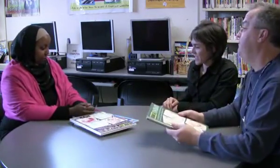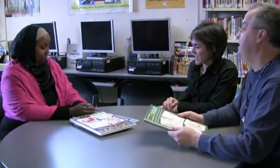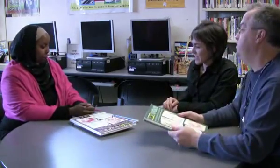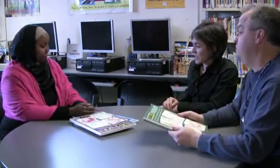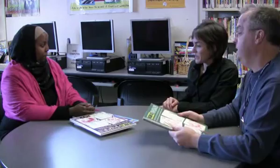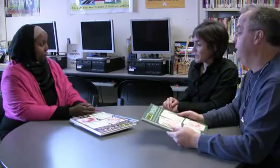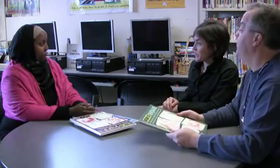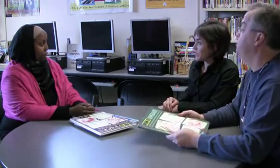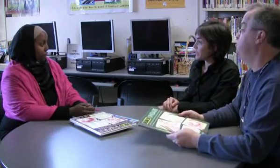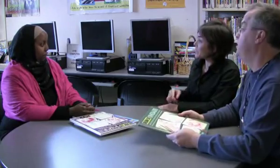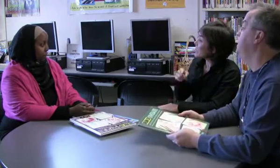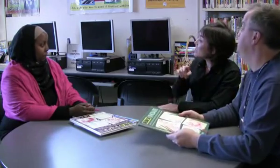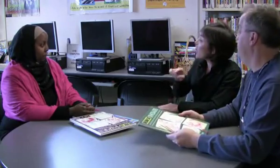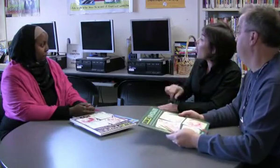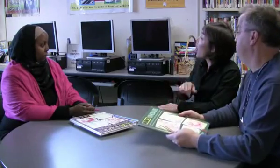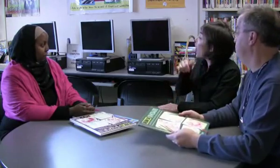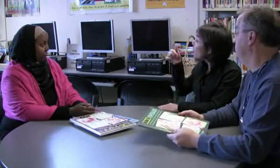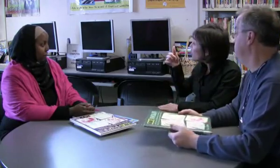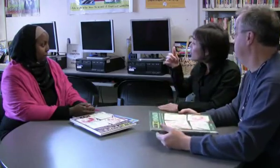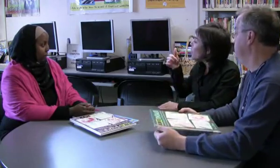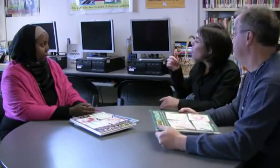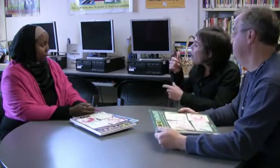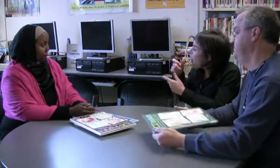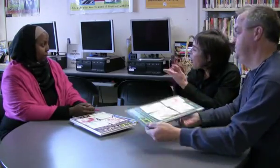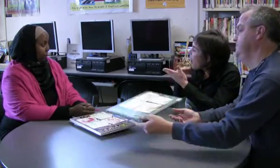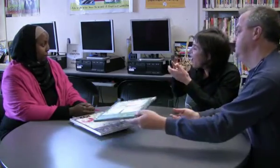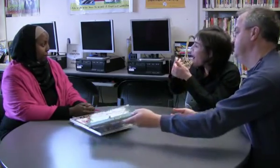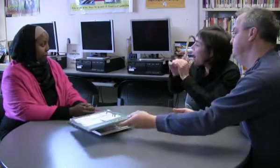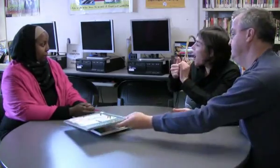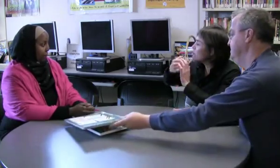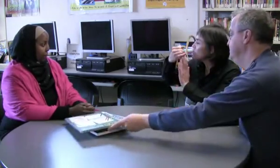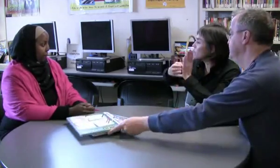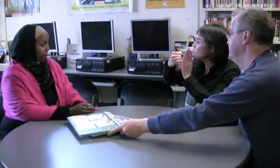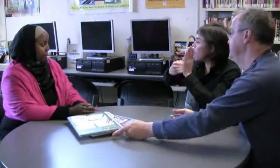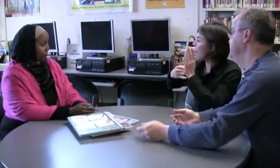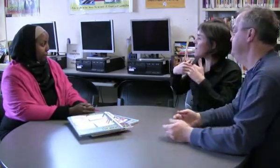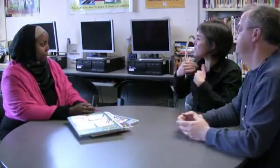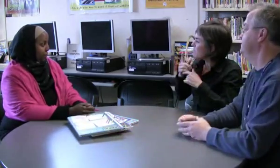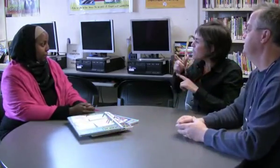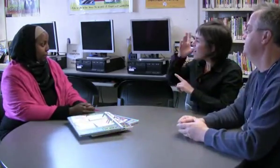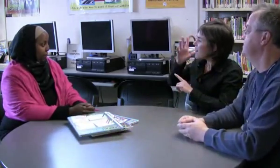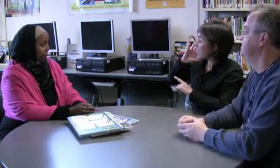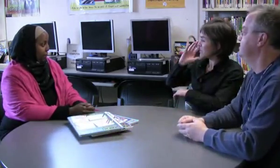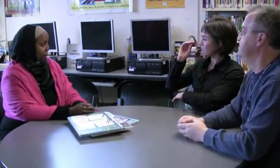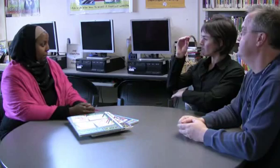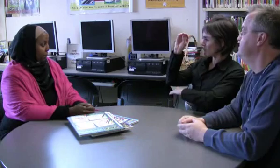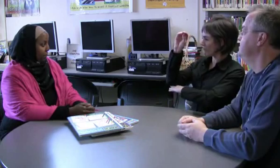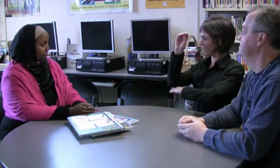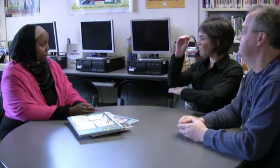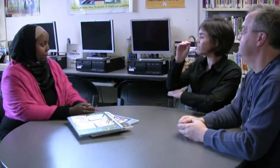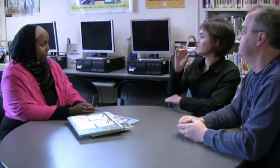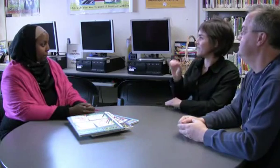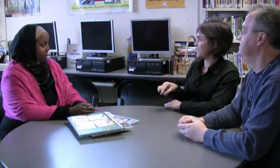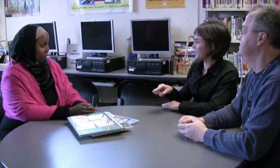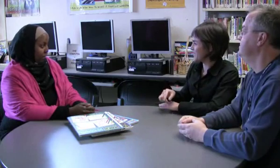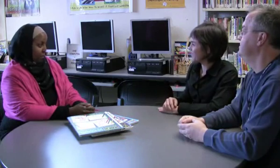I found one about drawing dinosaurs.